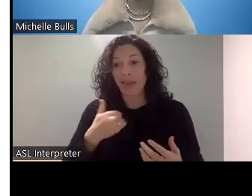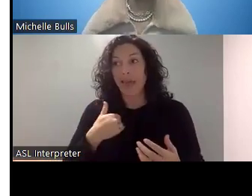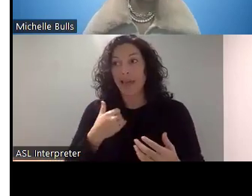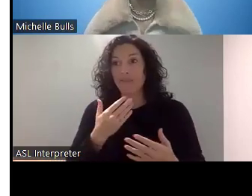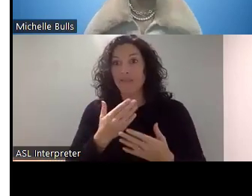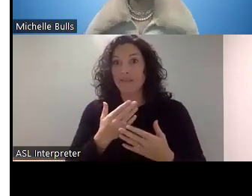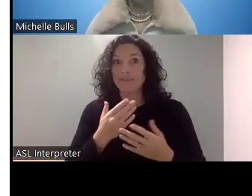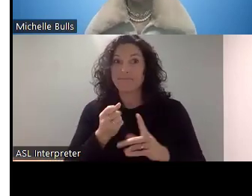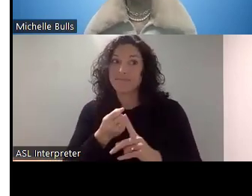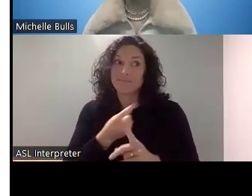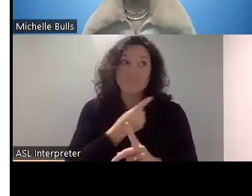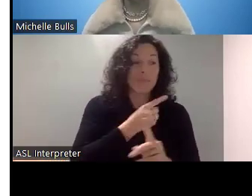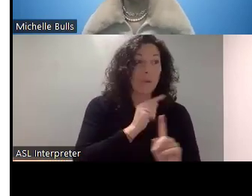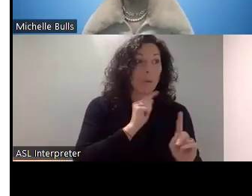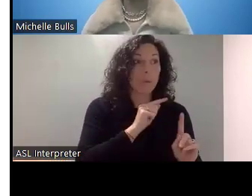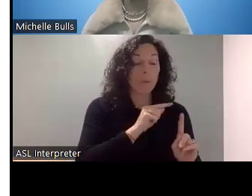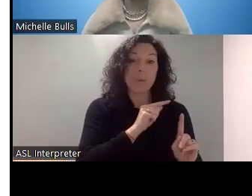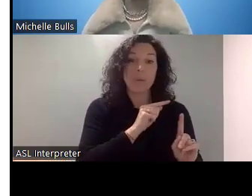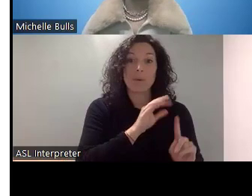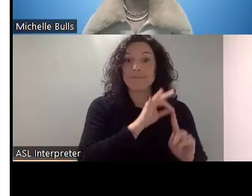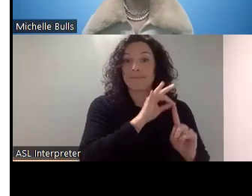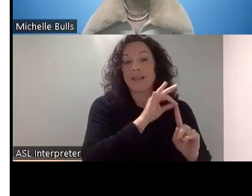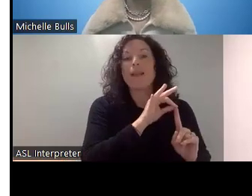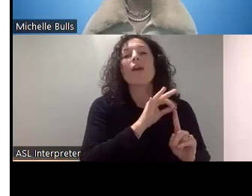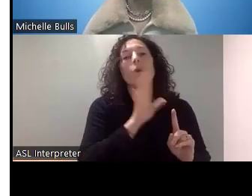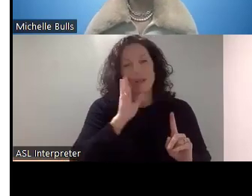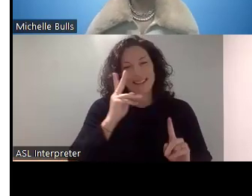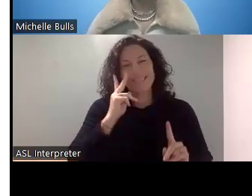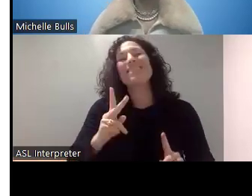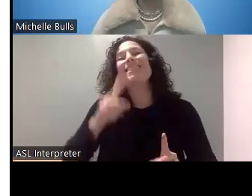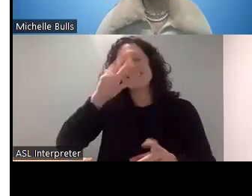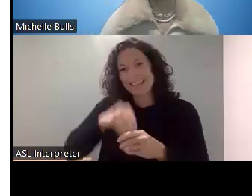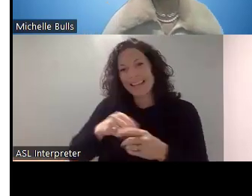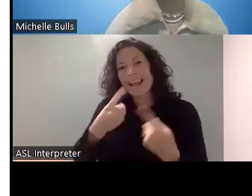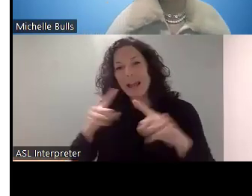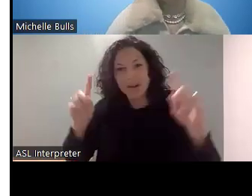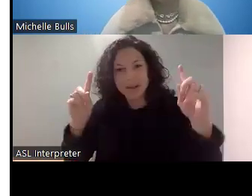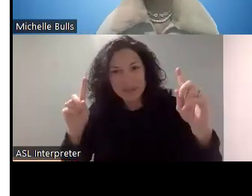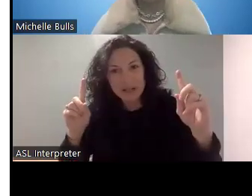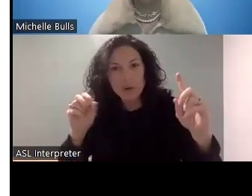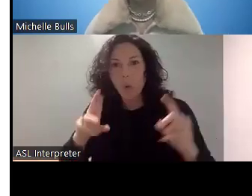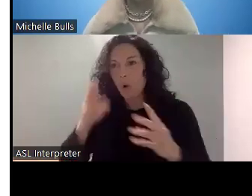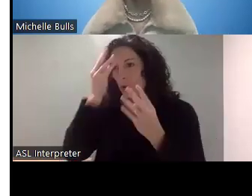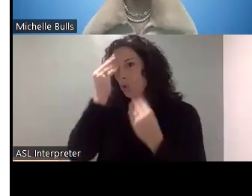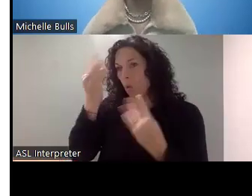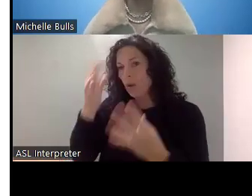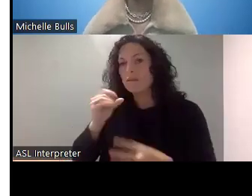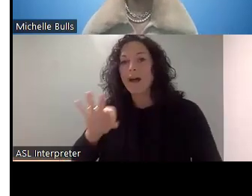you would see it in a funding opportunity announcement or a notice of special interest.